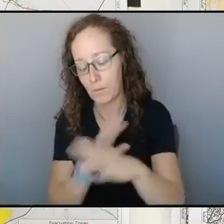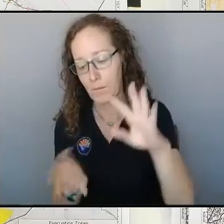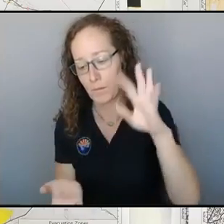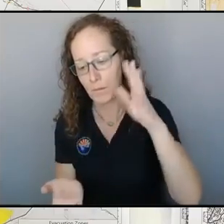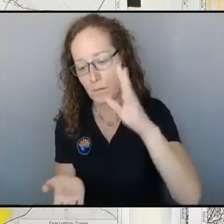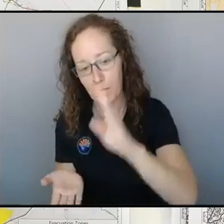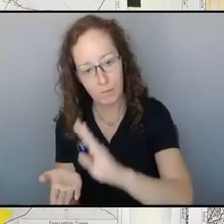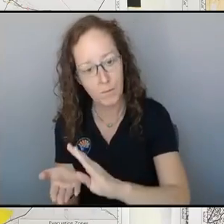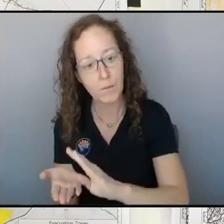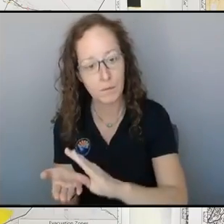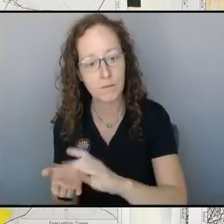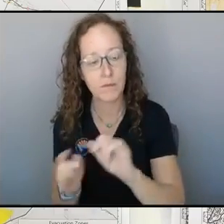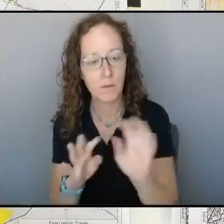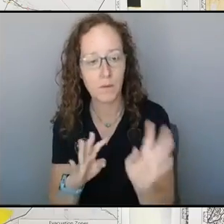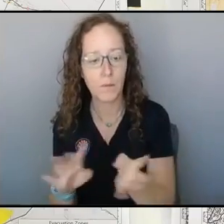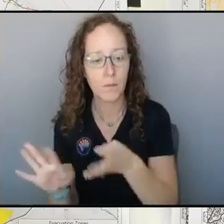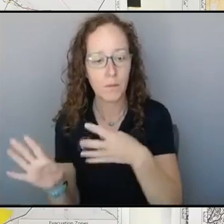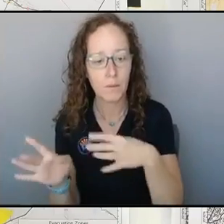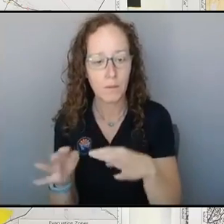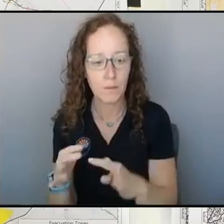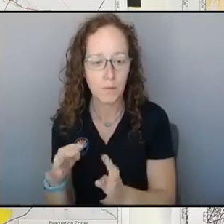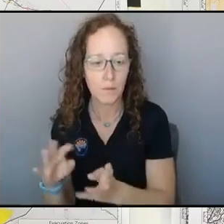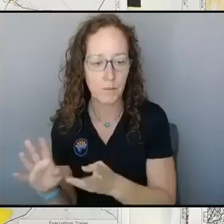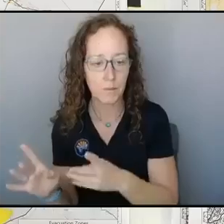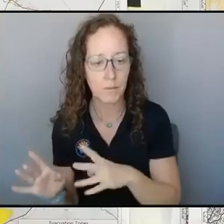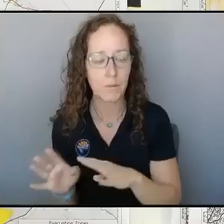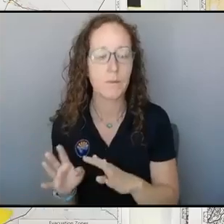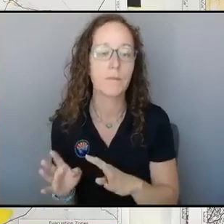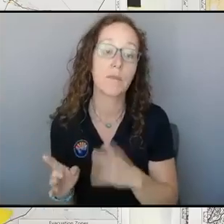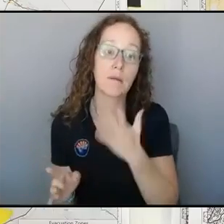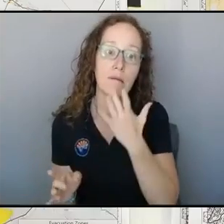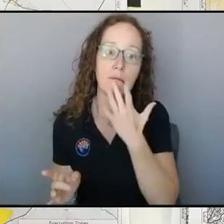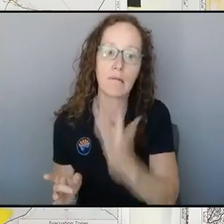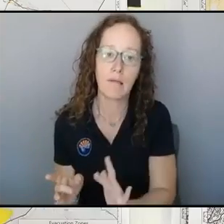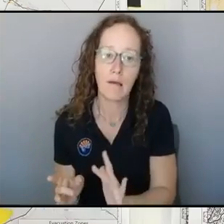winds. So thankfully we didn't really see too much channeling